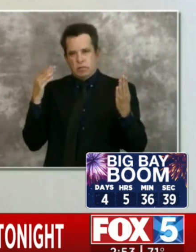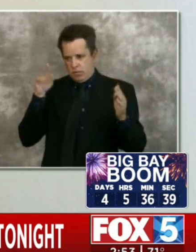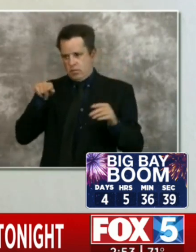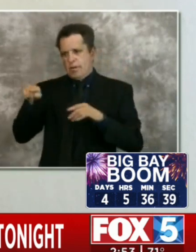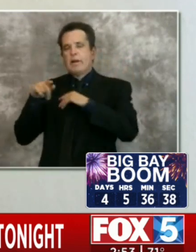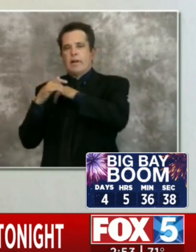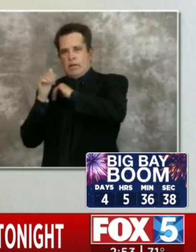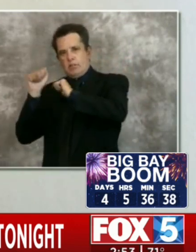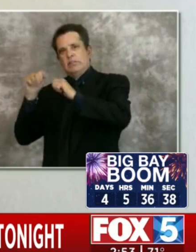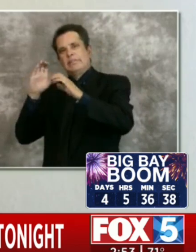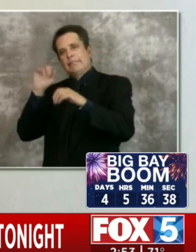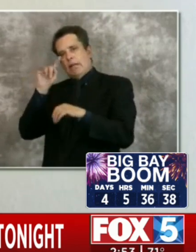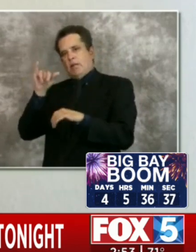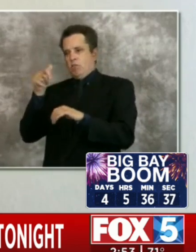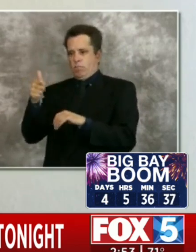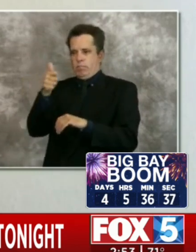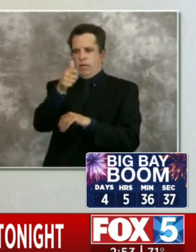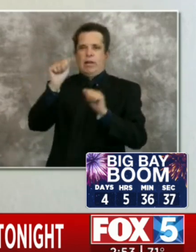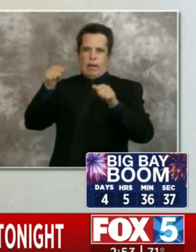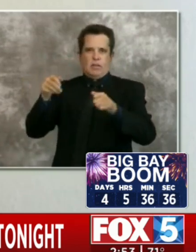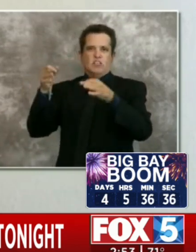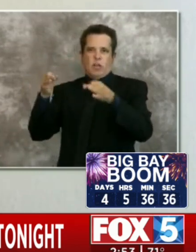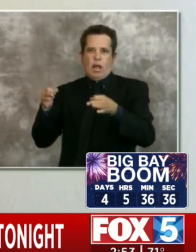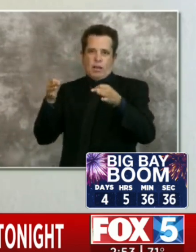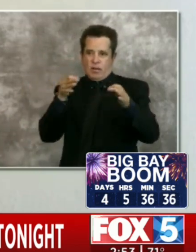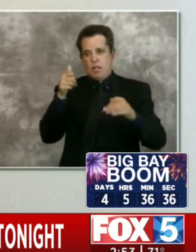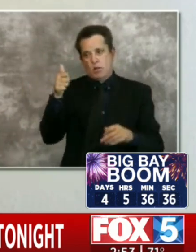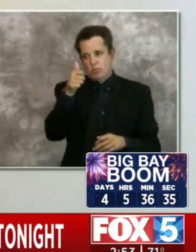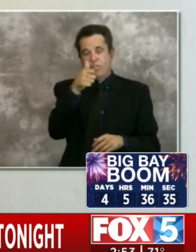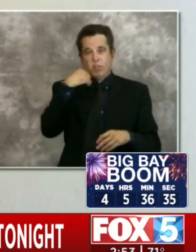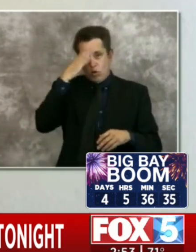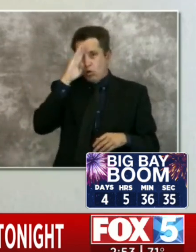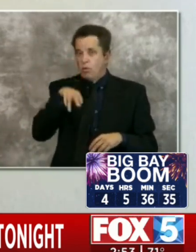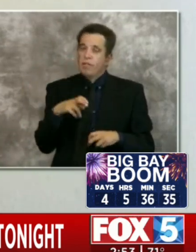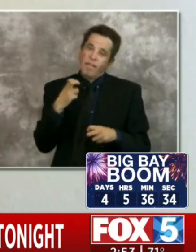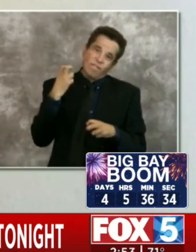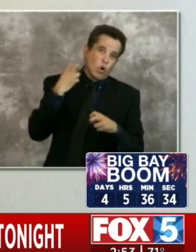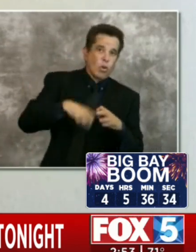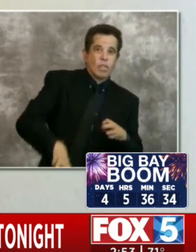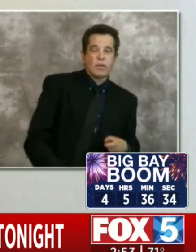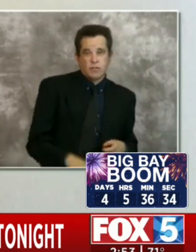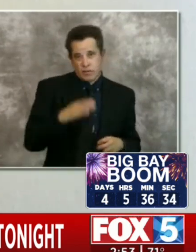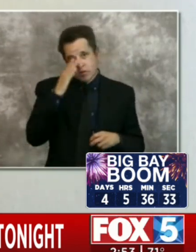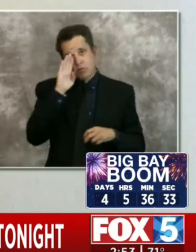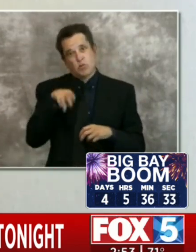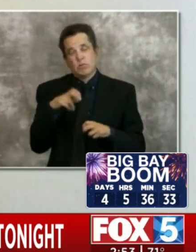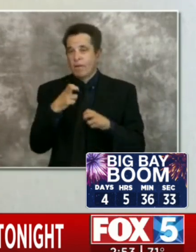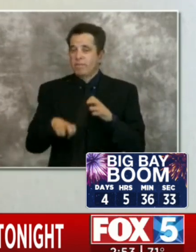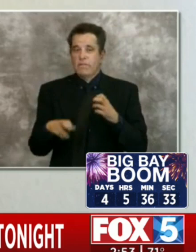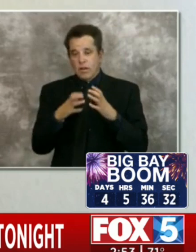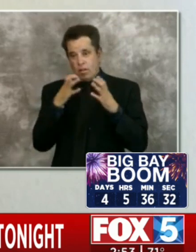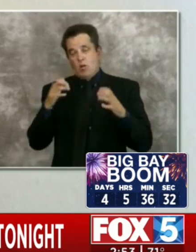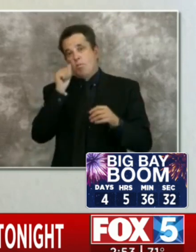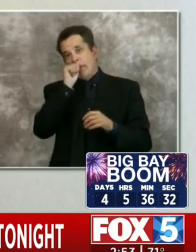WE'RE SEEING. IT IS A NECESSARY OR APPROPRIATE STEP FOR US TO TAKE COUNTY WIDE AT THIS POINT. BUT AGAIN WE ASKED FOR THE PUBLIC'S HELP AND COOPERATION, WE KNOW THIS IS